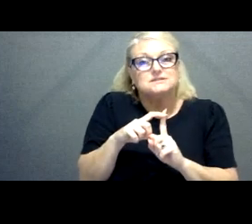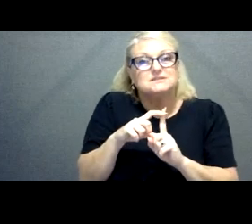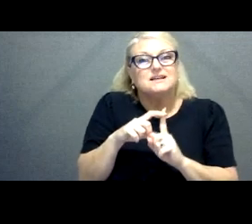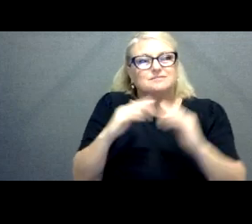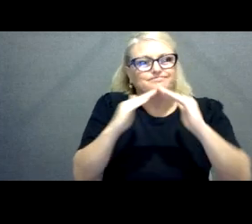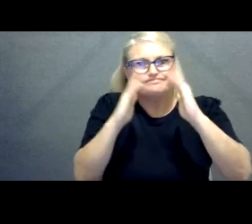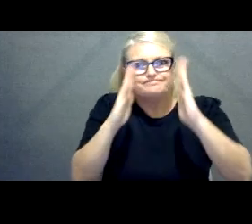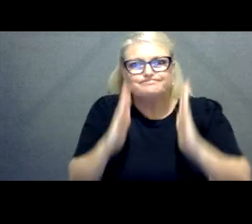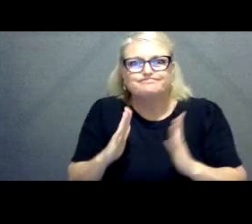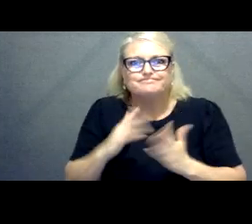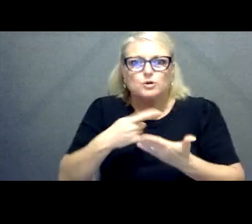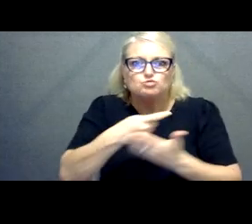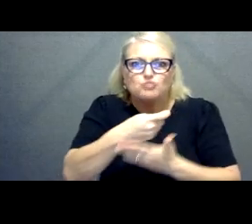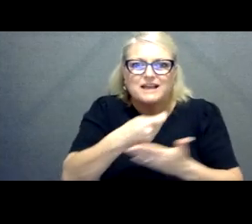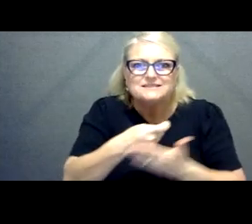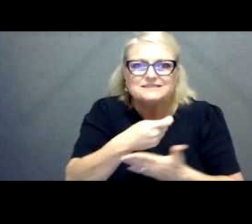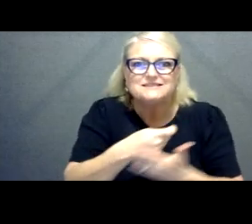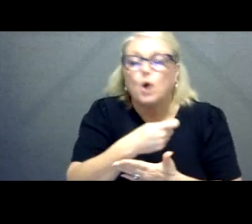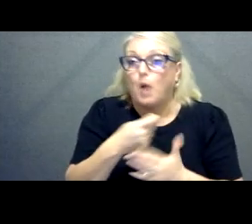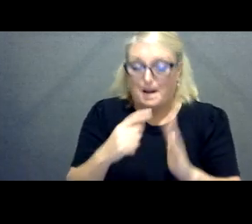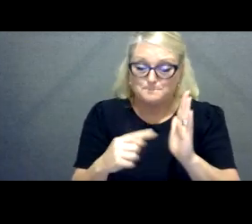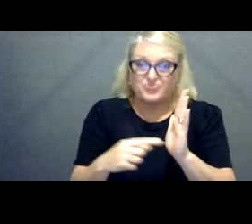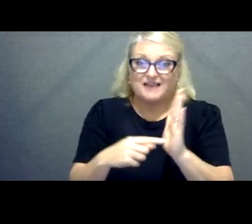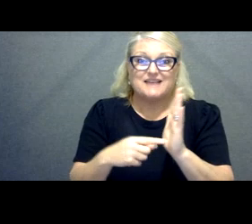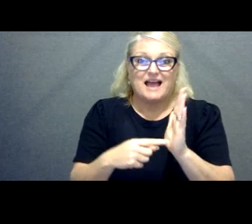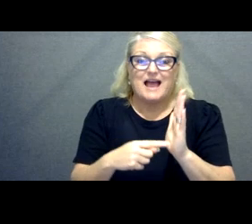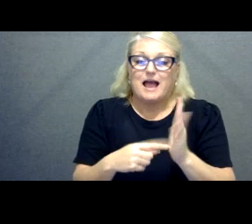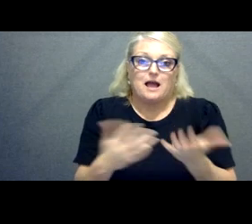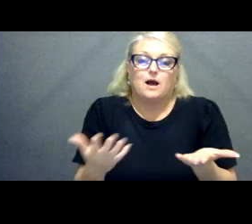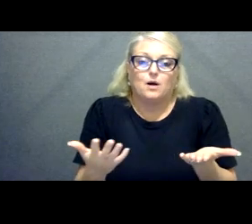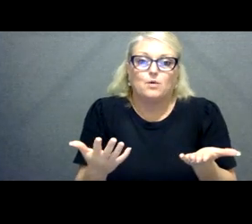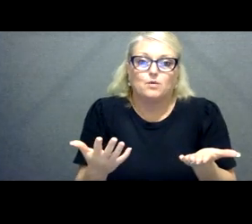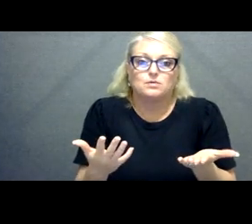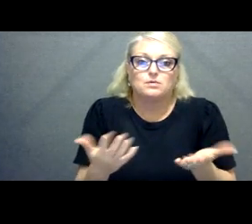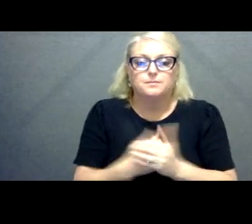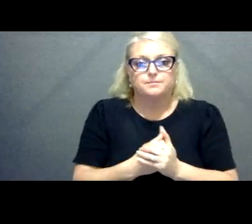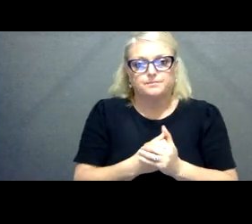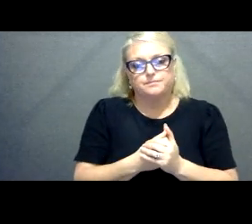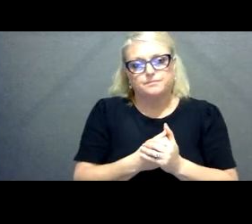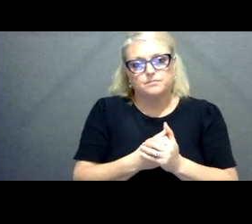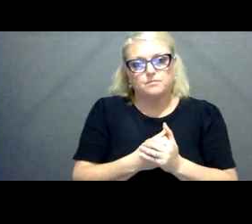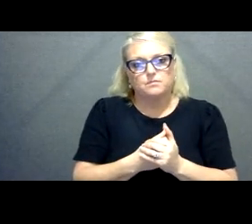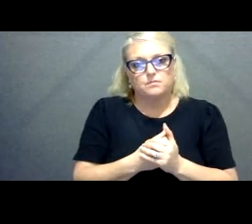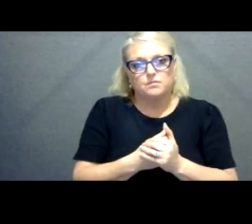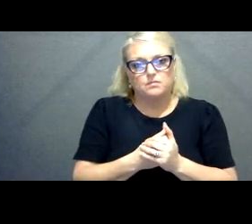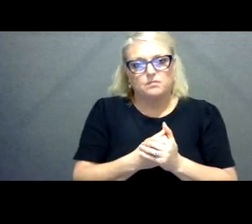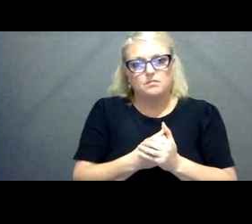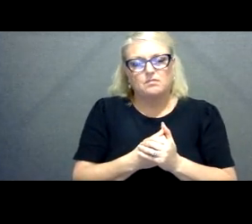that may be able to be considered so I would say if there are think of it like the special